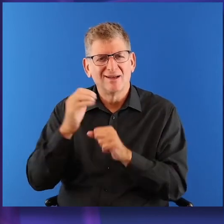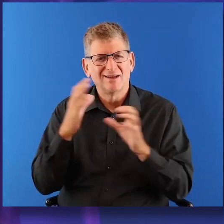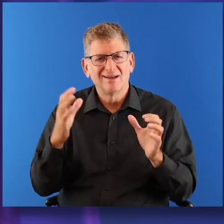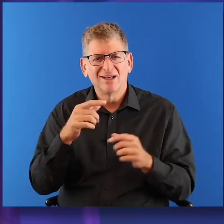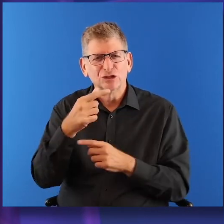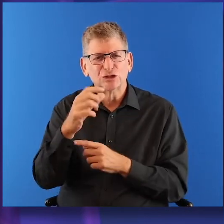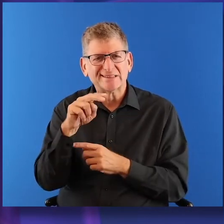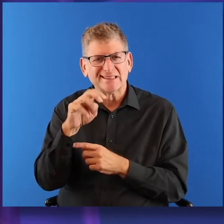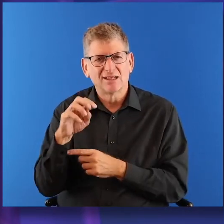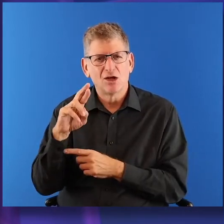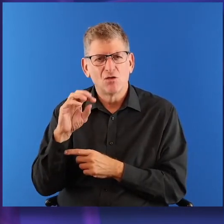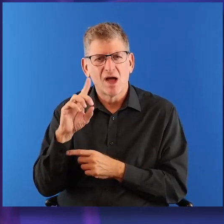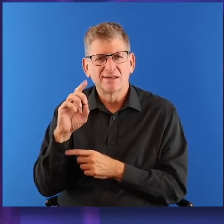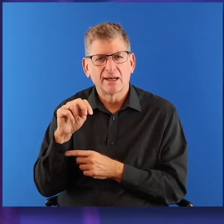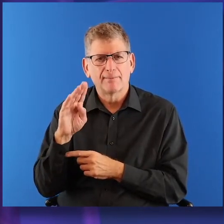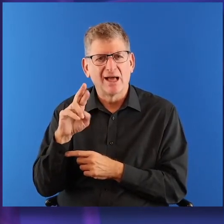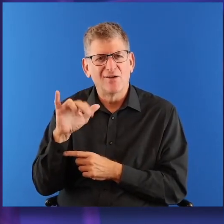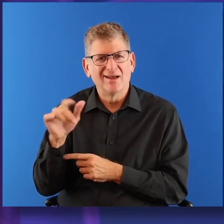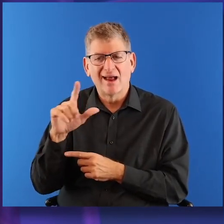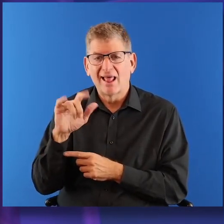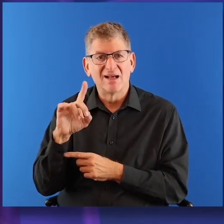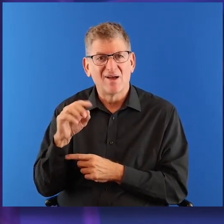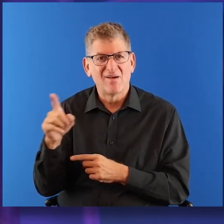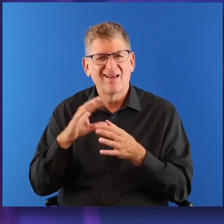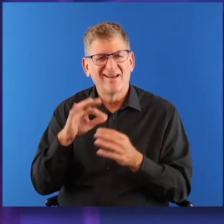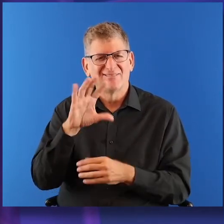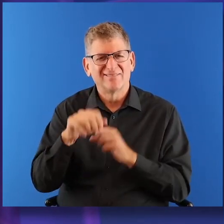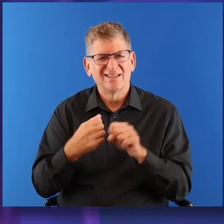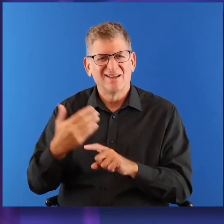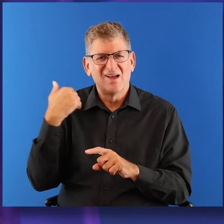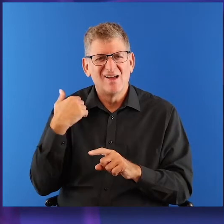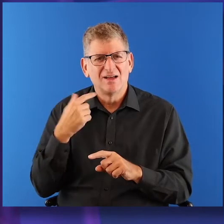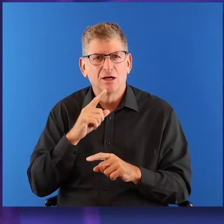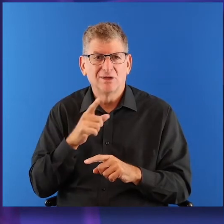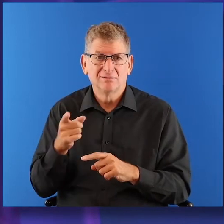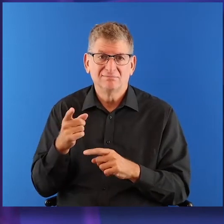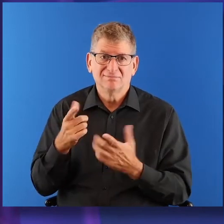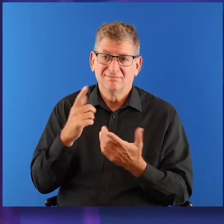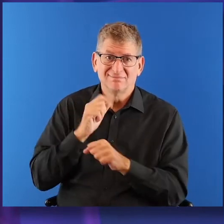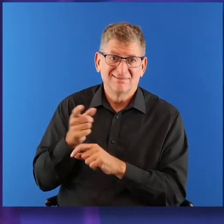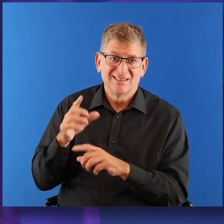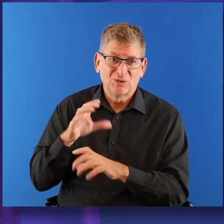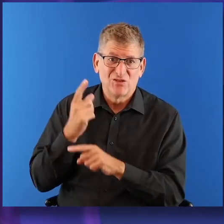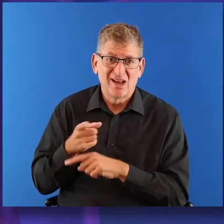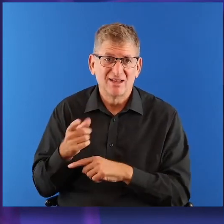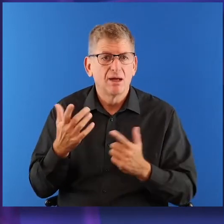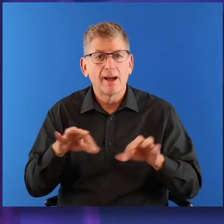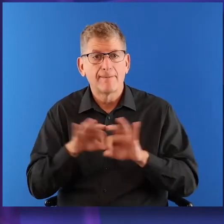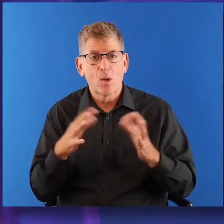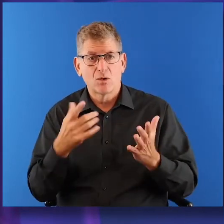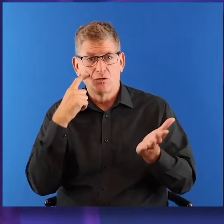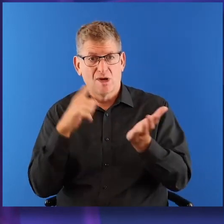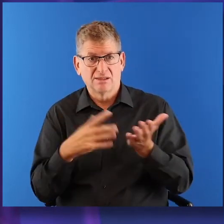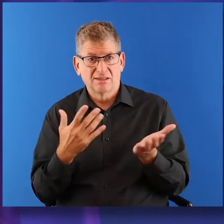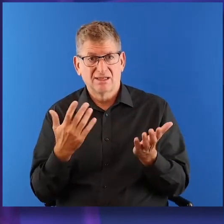But what's important to realize is it was less about the sci-fi and less about the technology than it was about the humans.